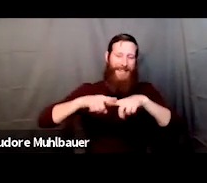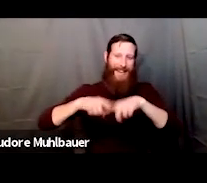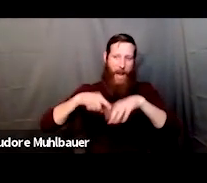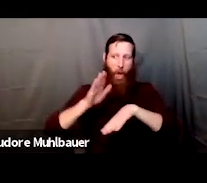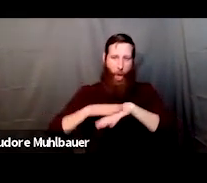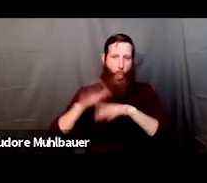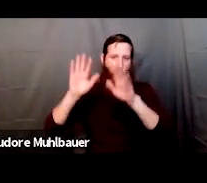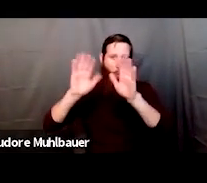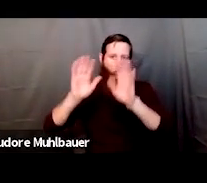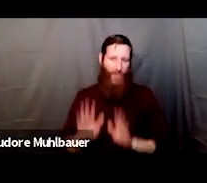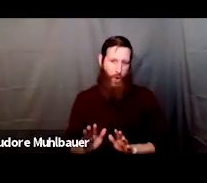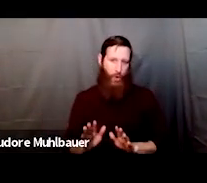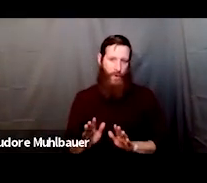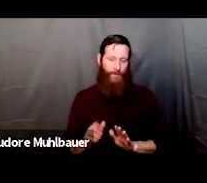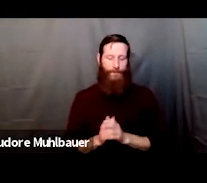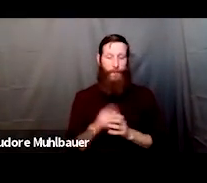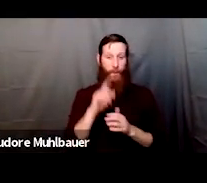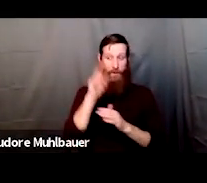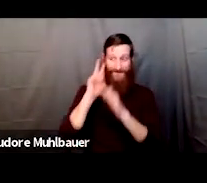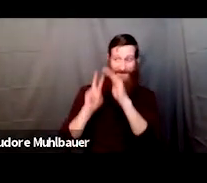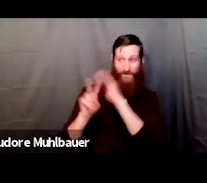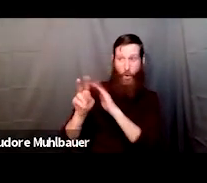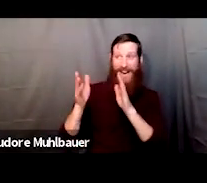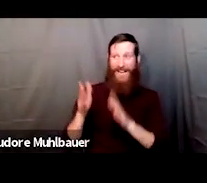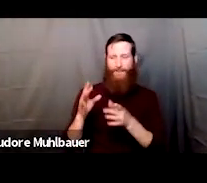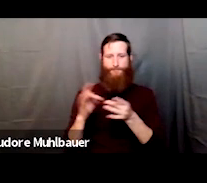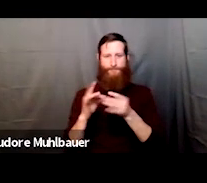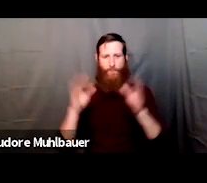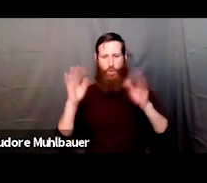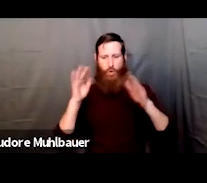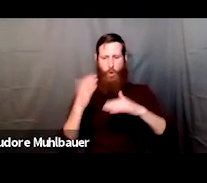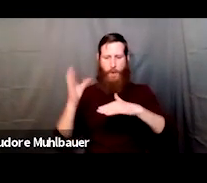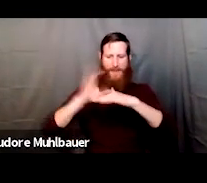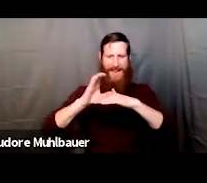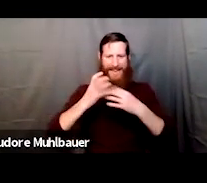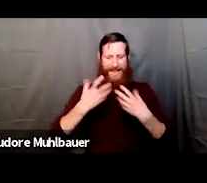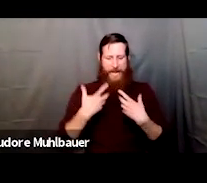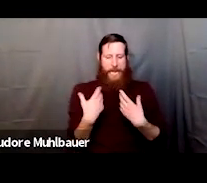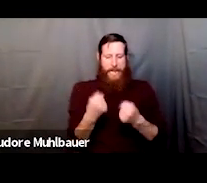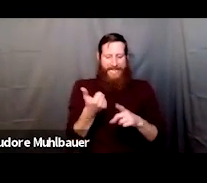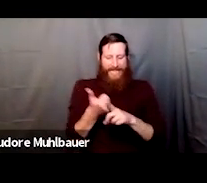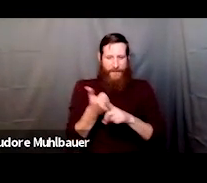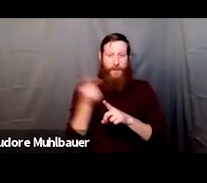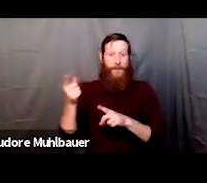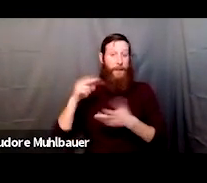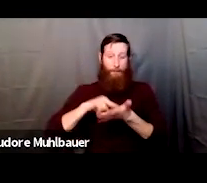depending on the kind of weather we have going on, and when the forecasters are talking about the snow pack "healing itself"